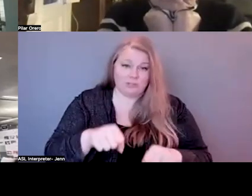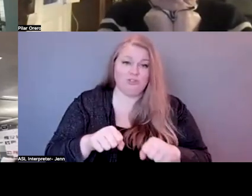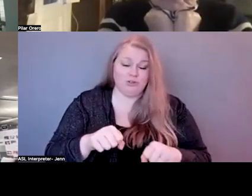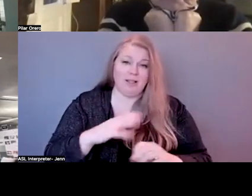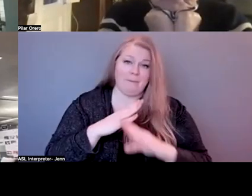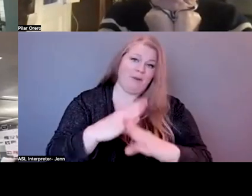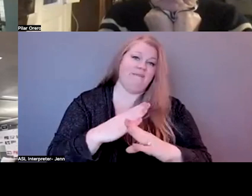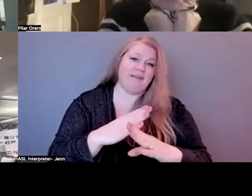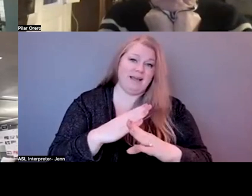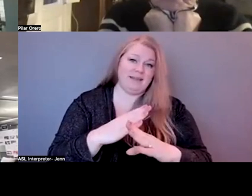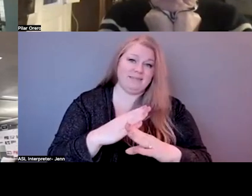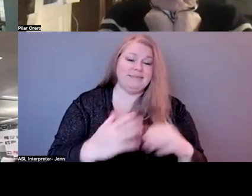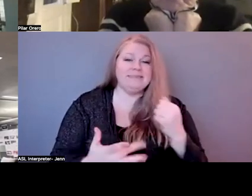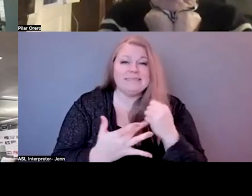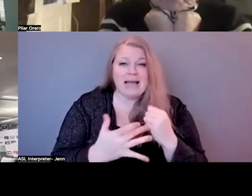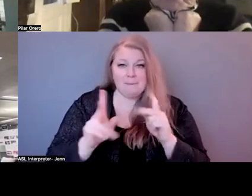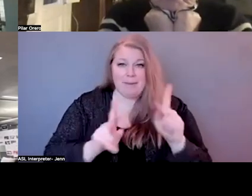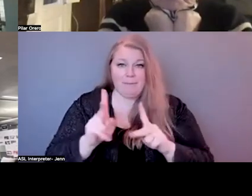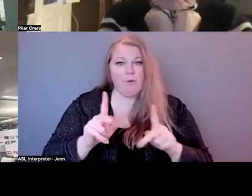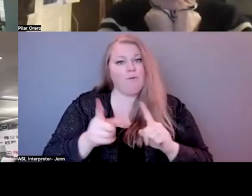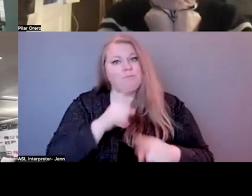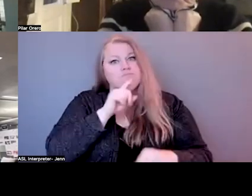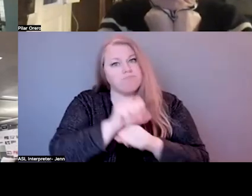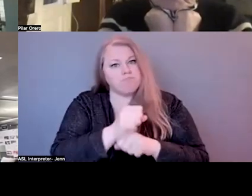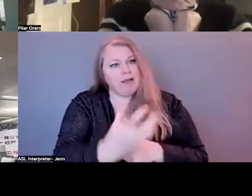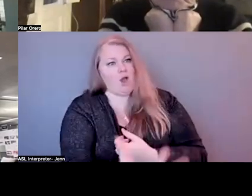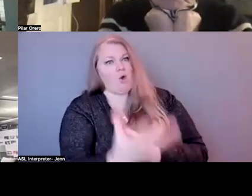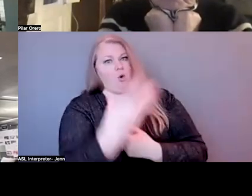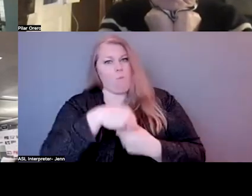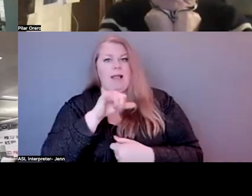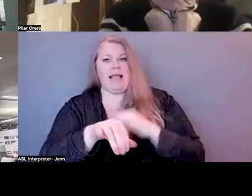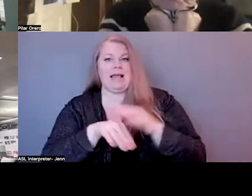the other technical people to actually incorporate accessibility in their applications.